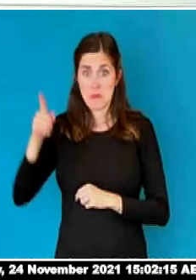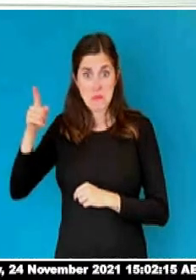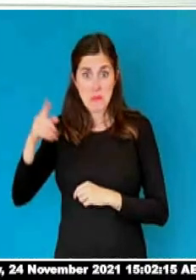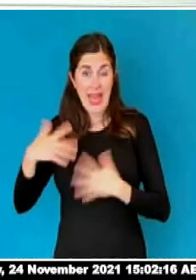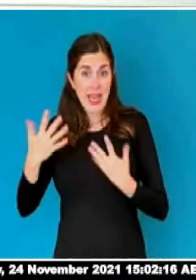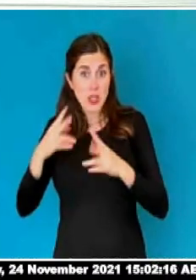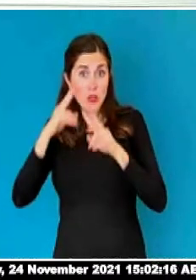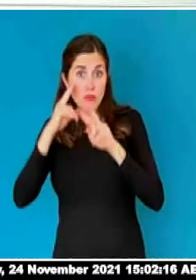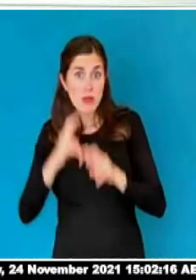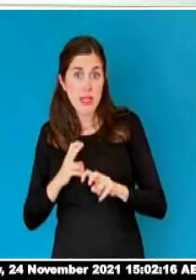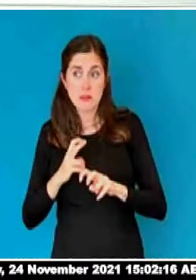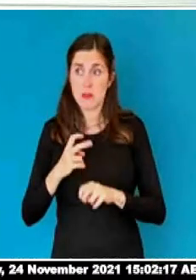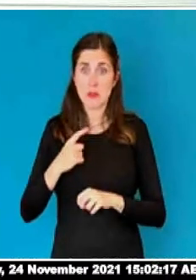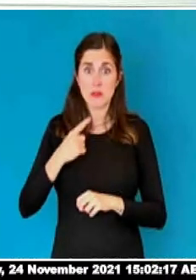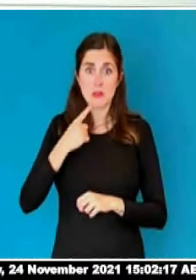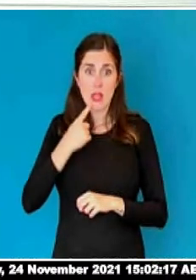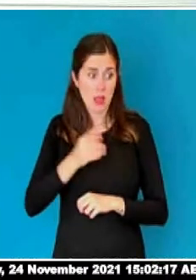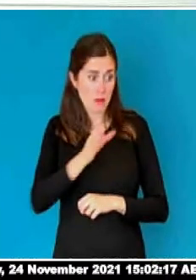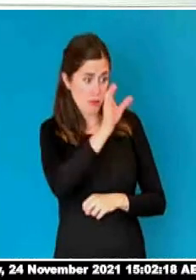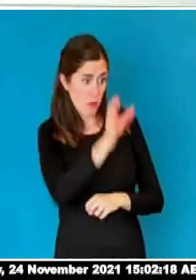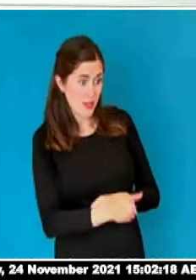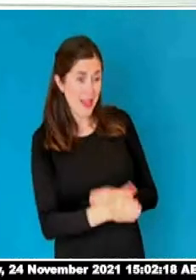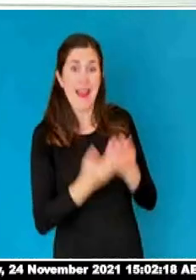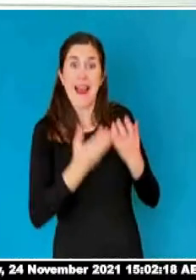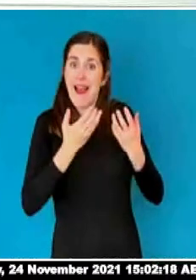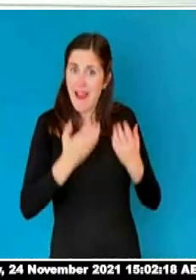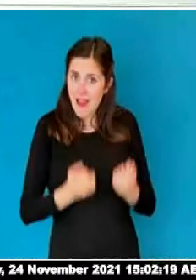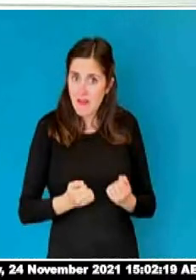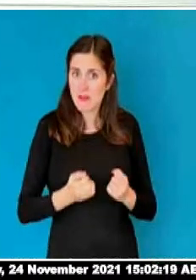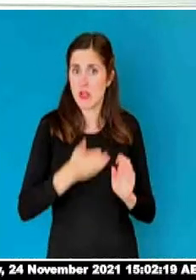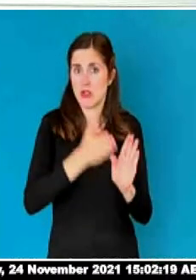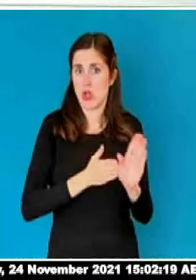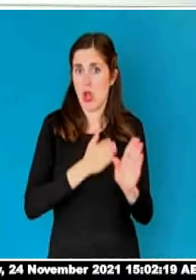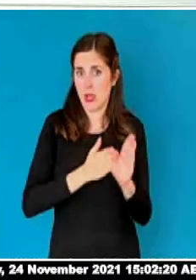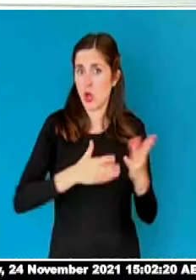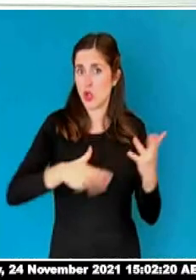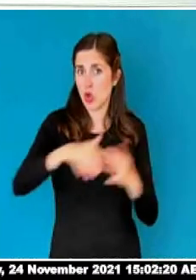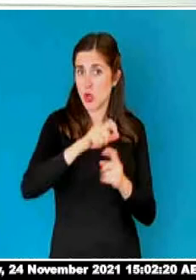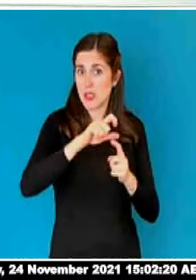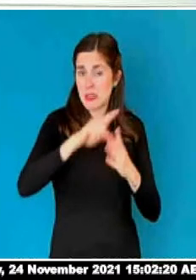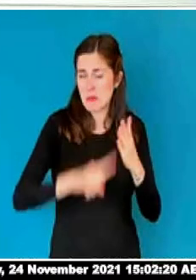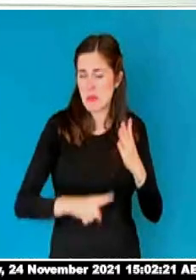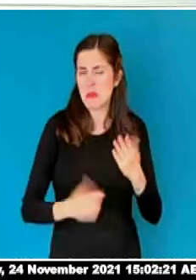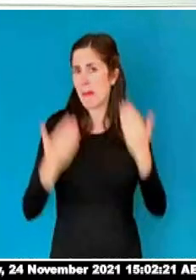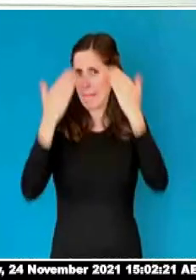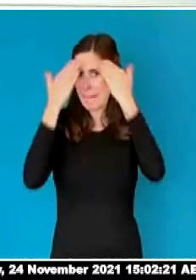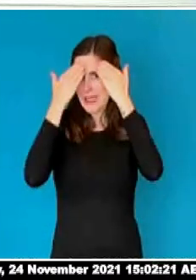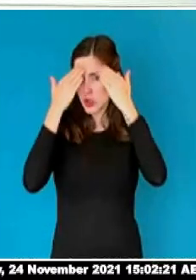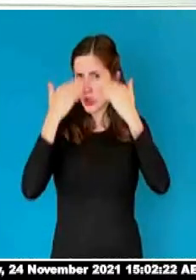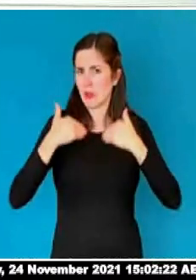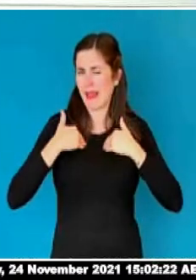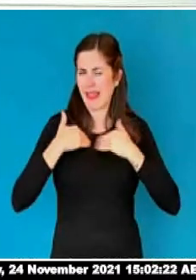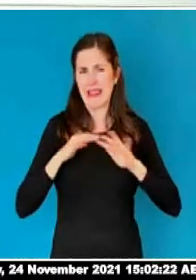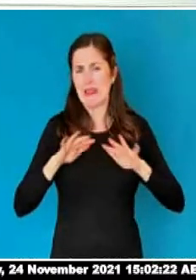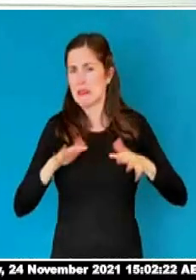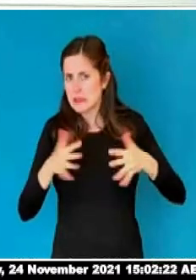especially people who are suffering from a mental health condition or some psychological